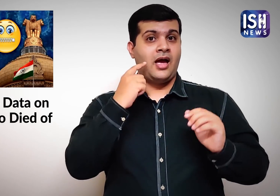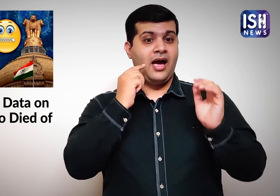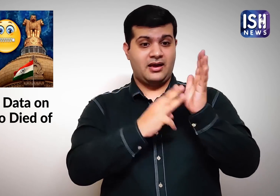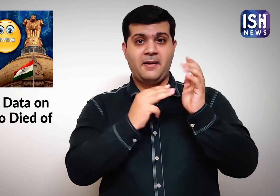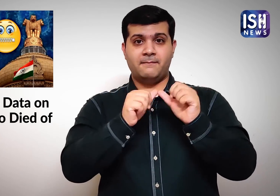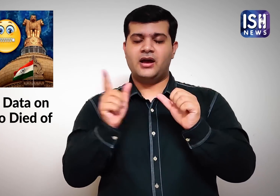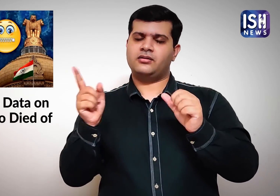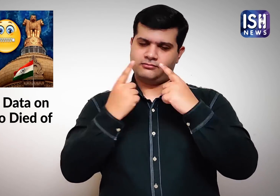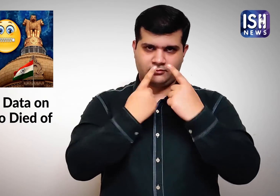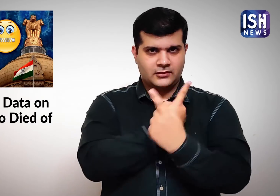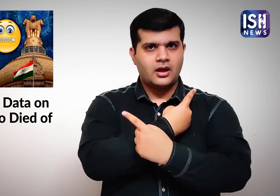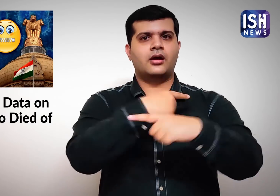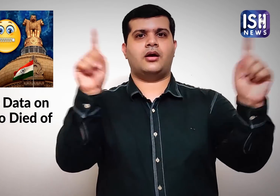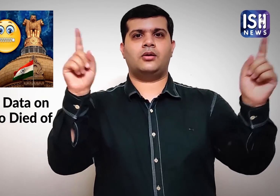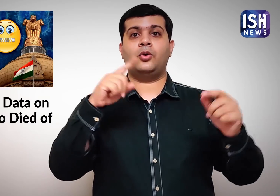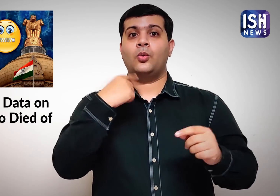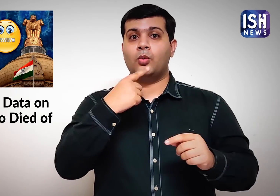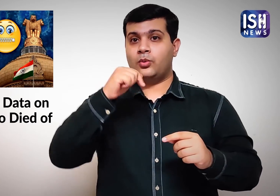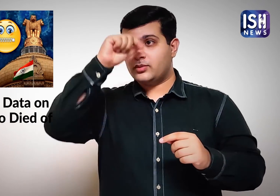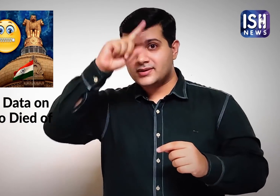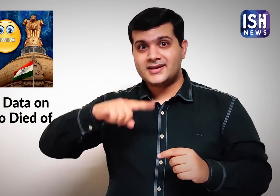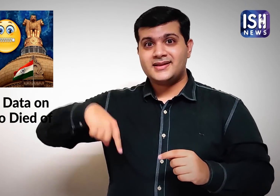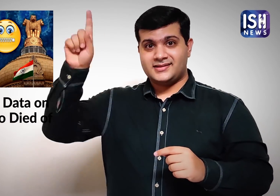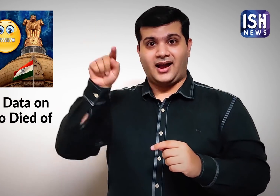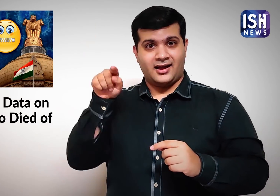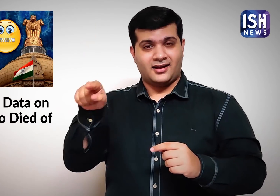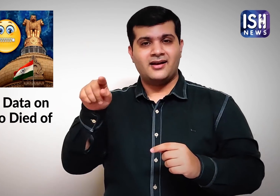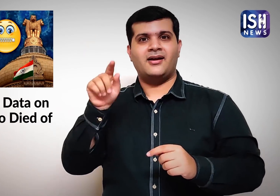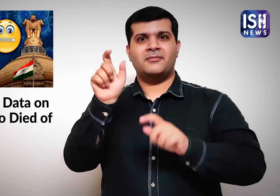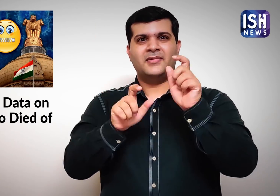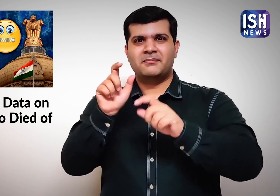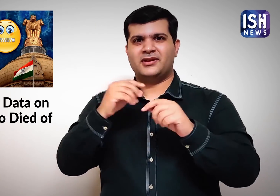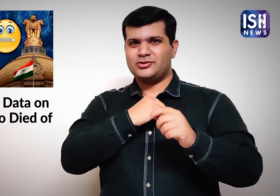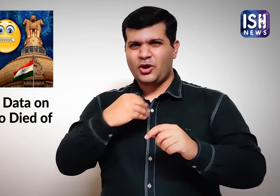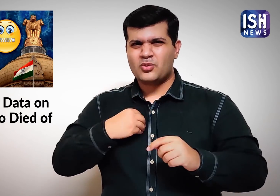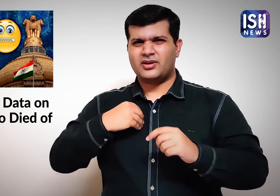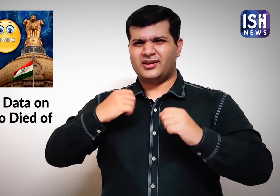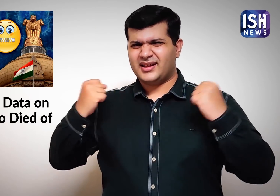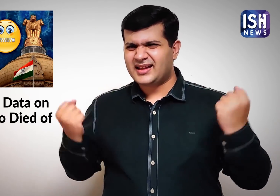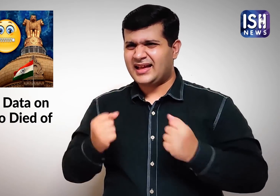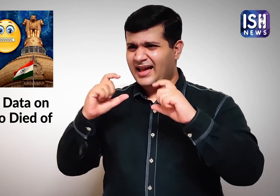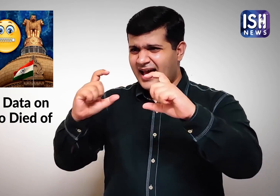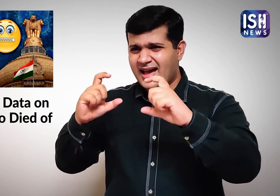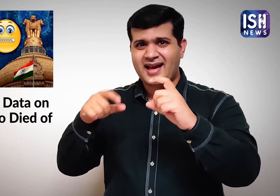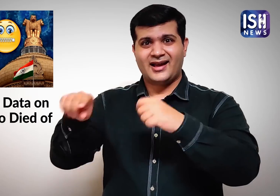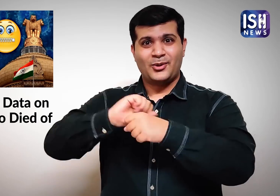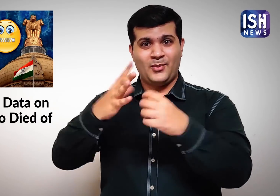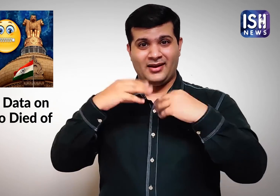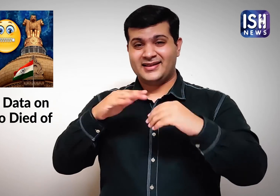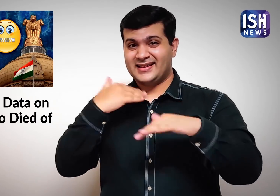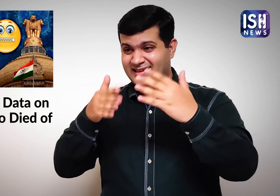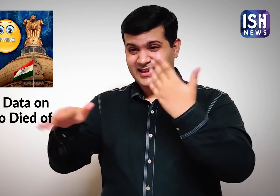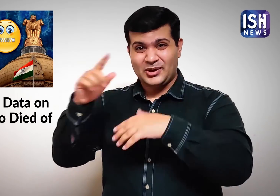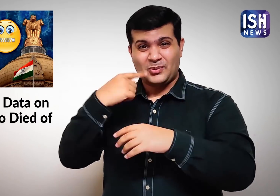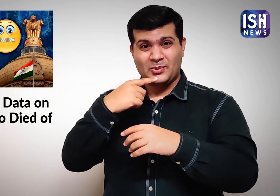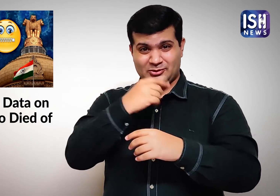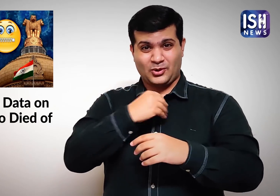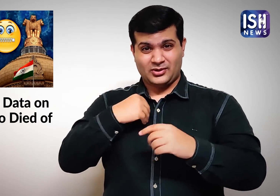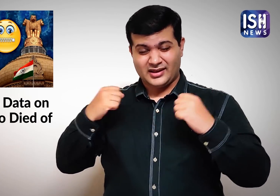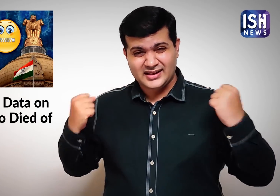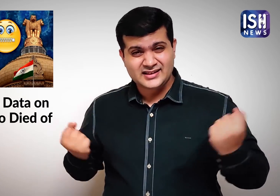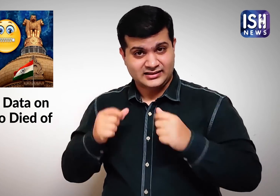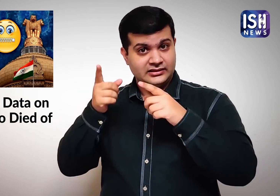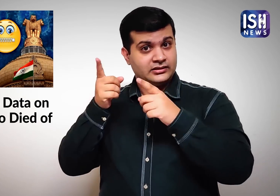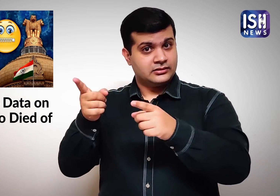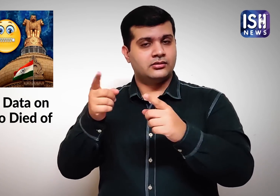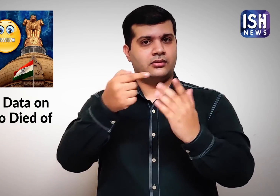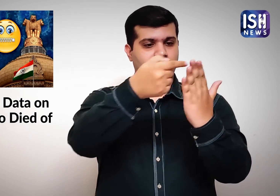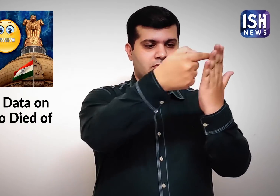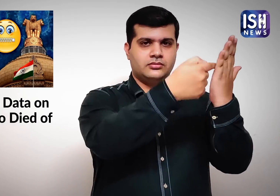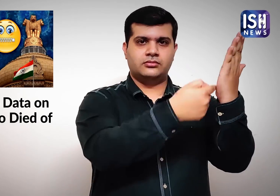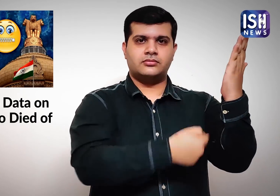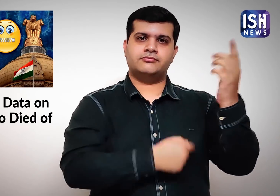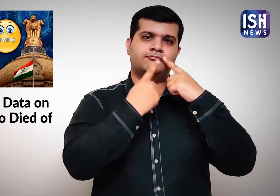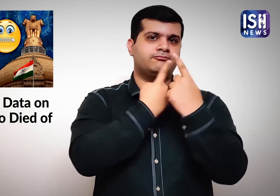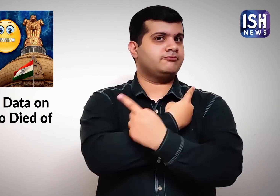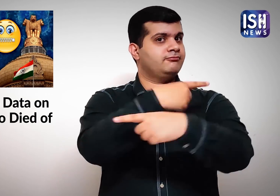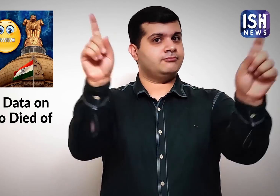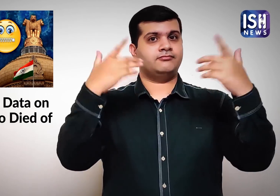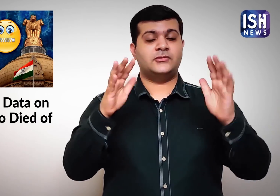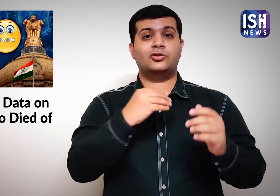The IMA released a list of doctors who died.